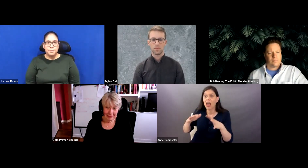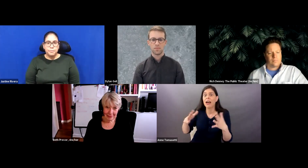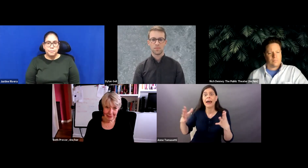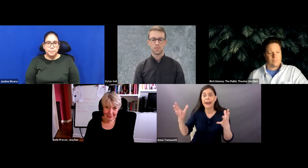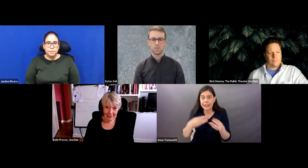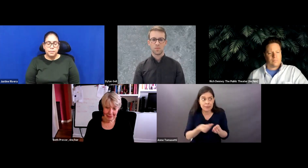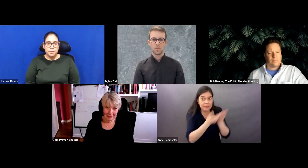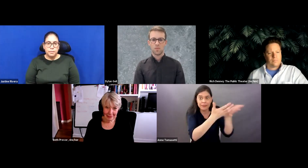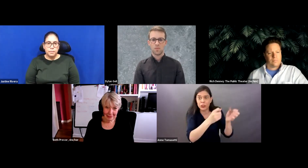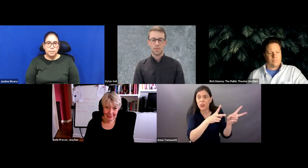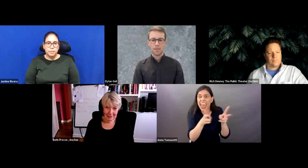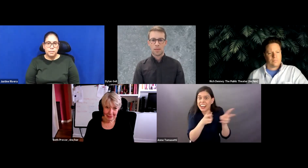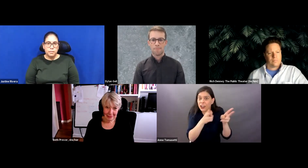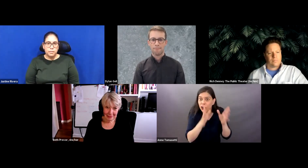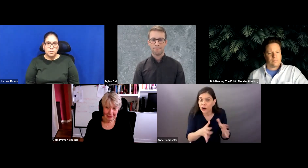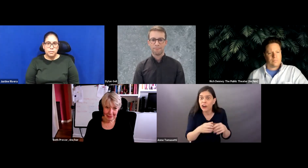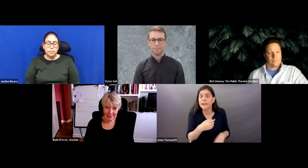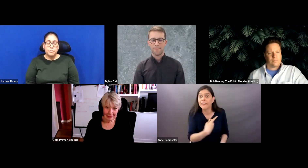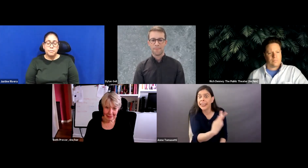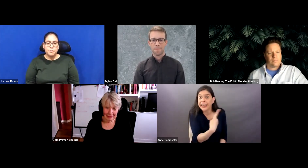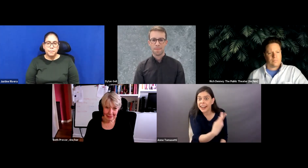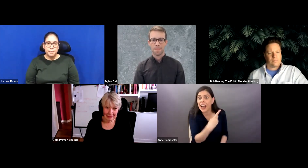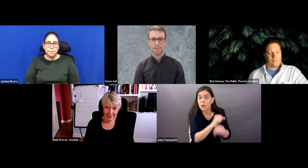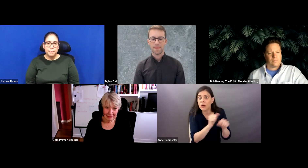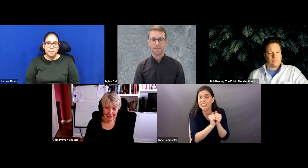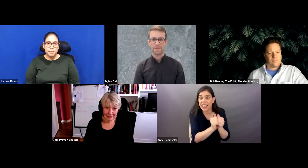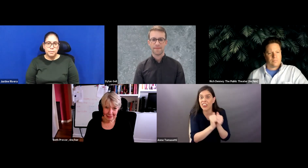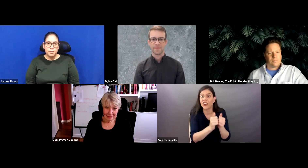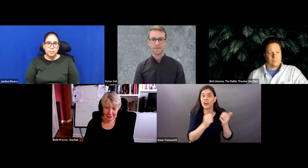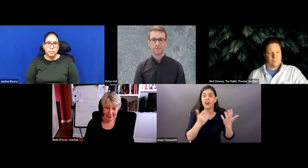because they had to make sure that they were cutting at the same time when the next actors were coming on. And so the